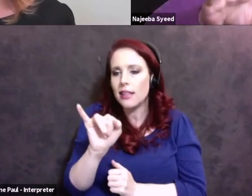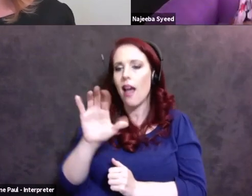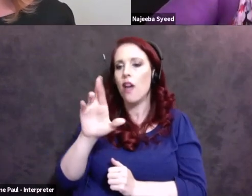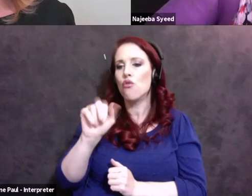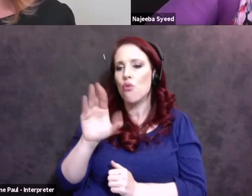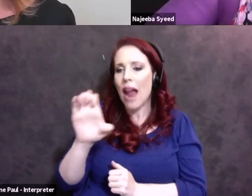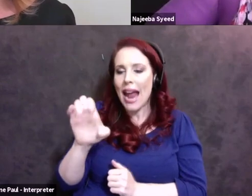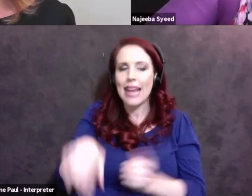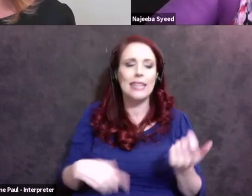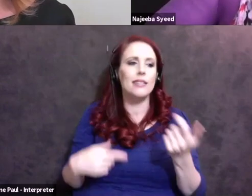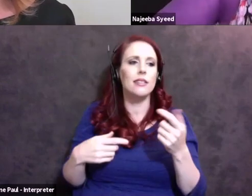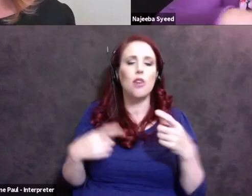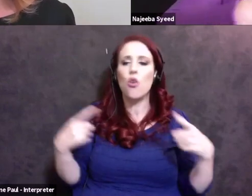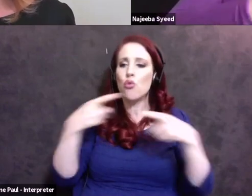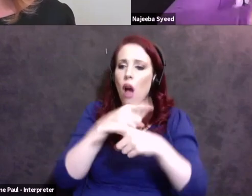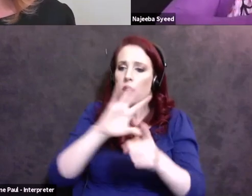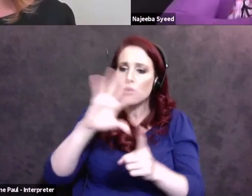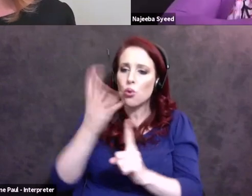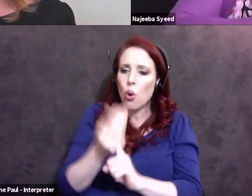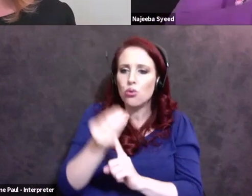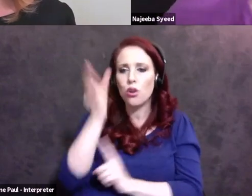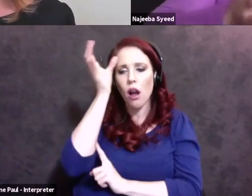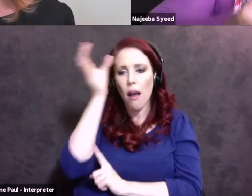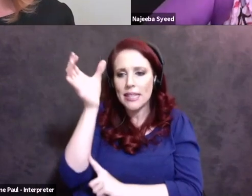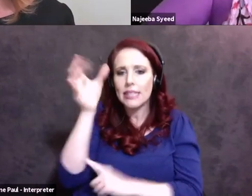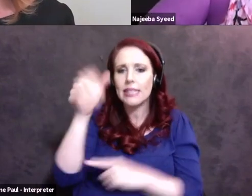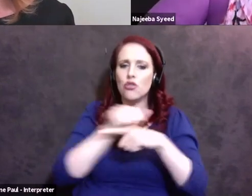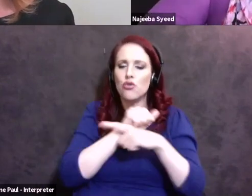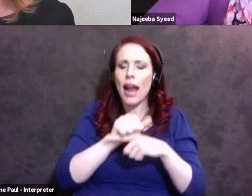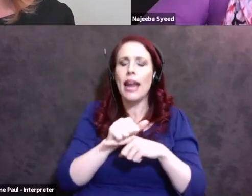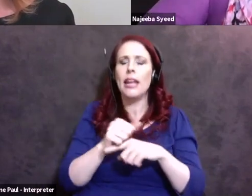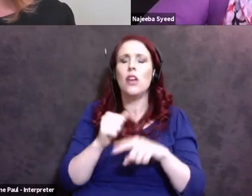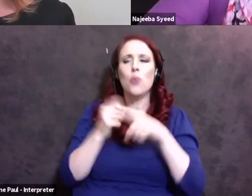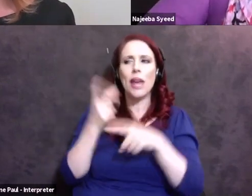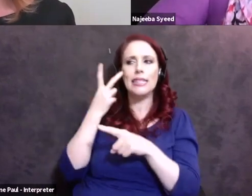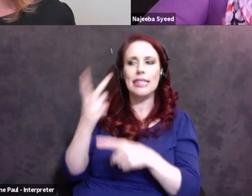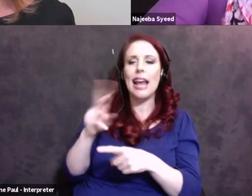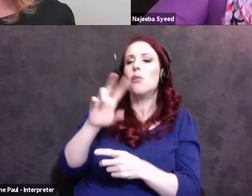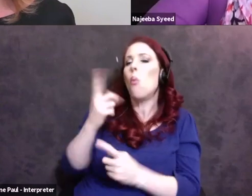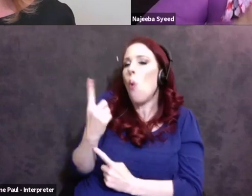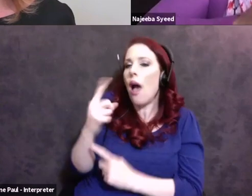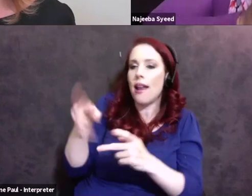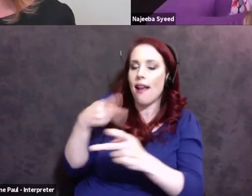cross cultural communication, it helps to see it as a form of bias, instead of always